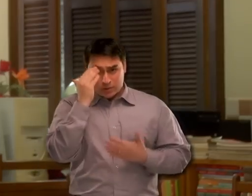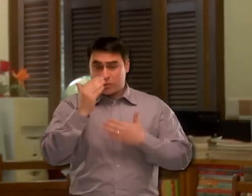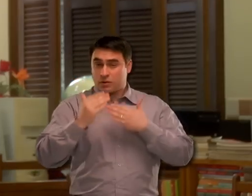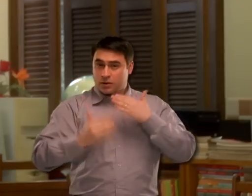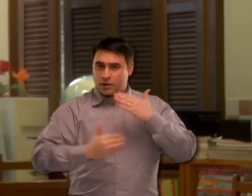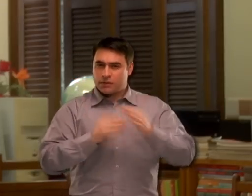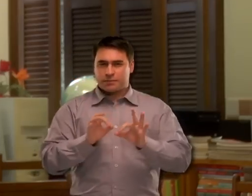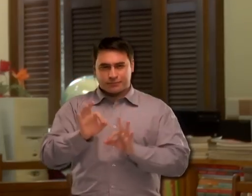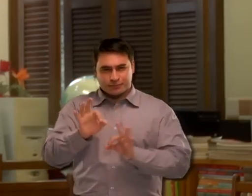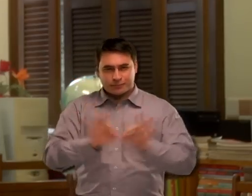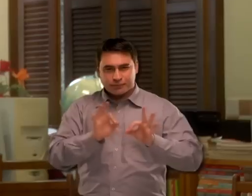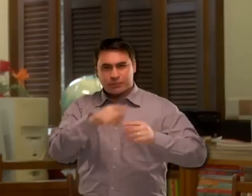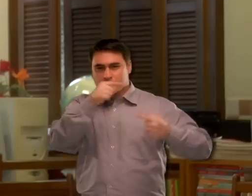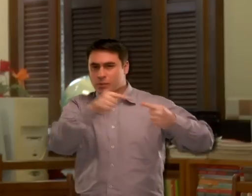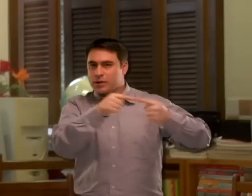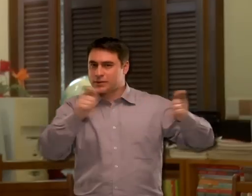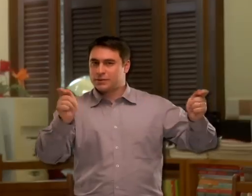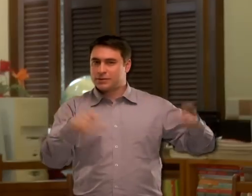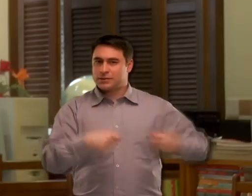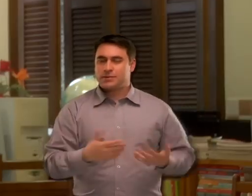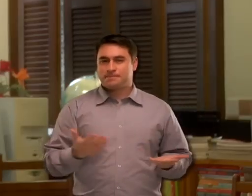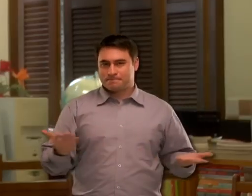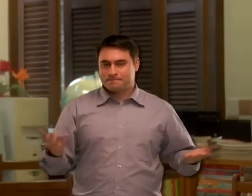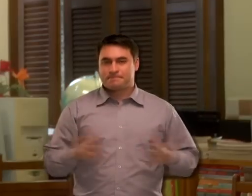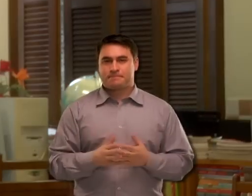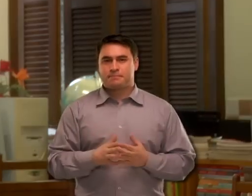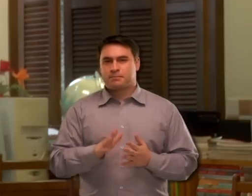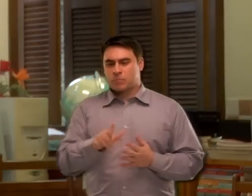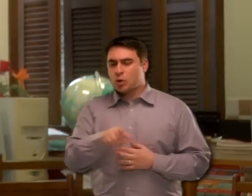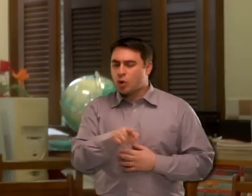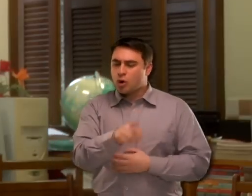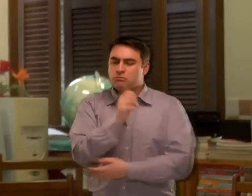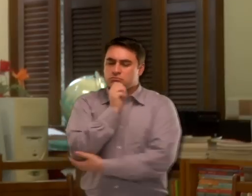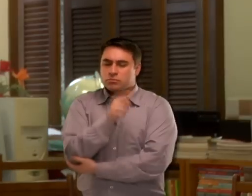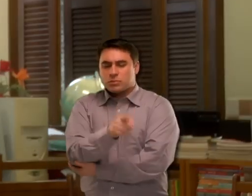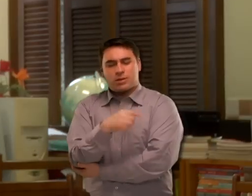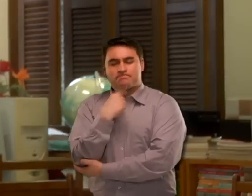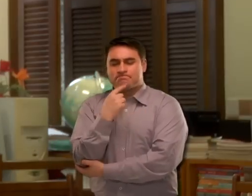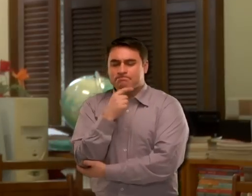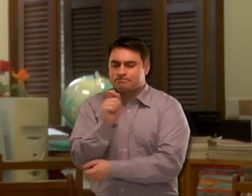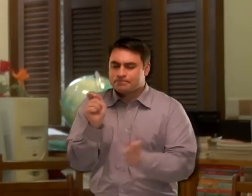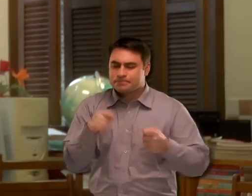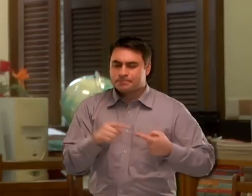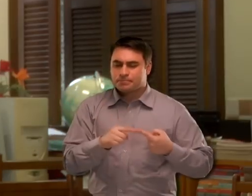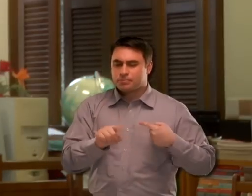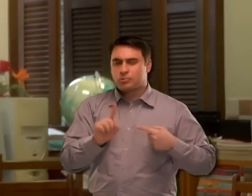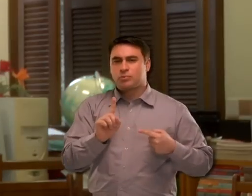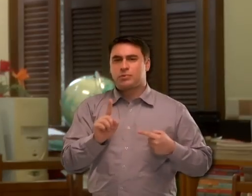Let's reassess our goals. Look, for this kid that did not work.